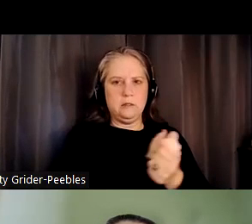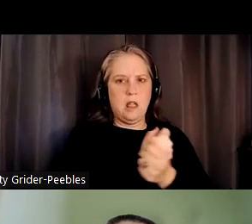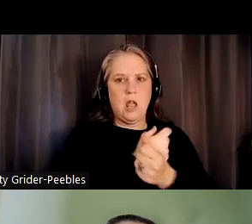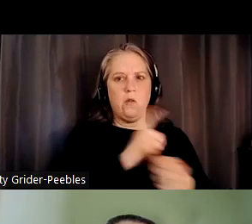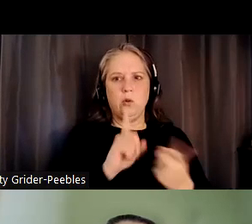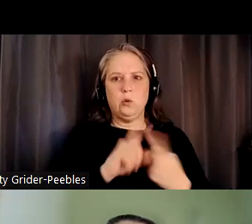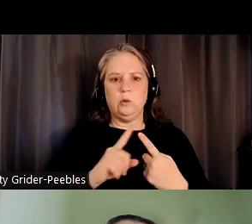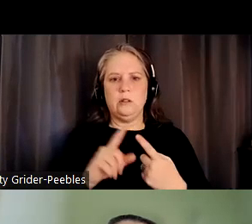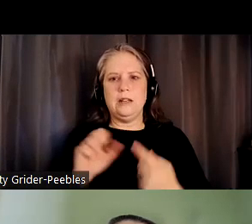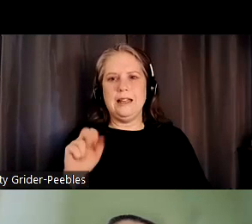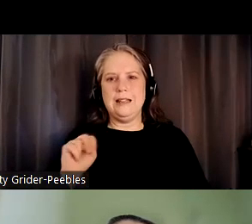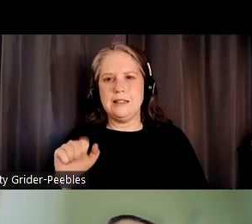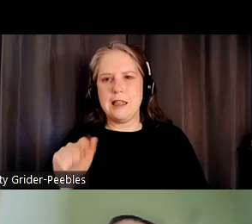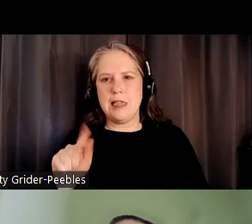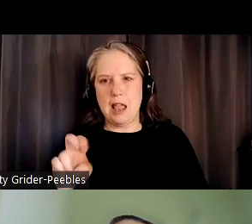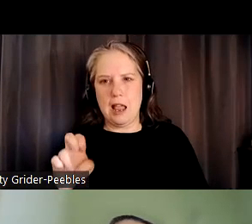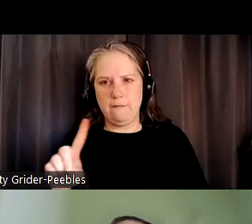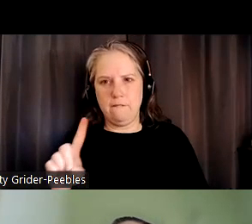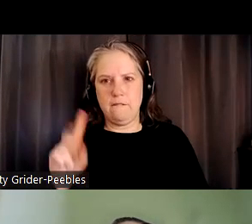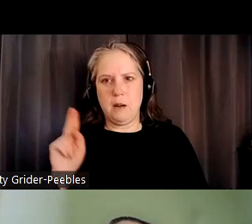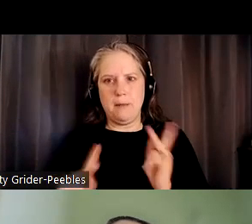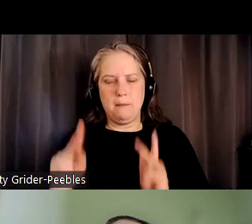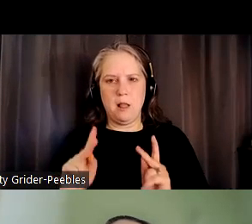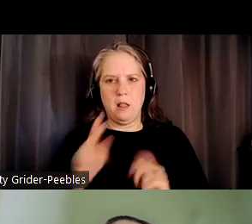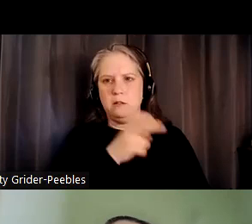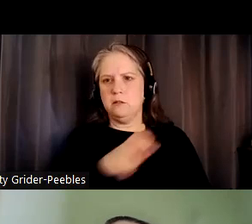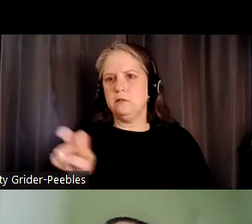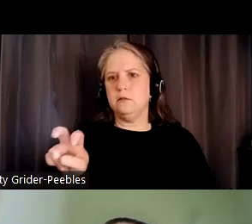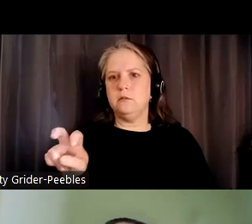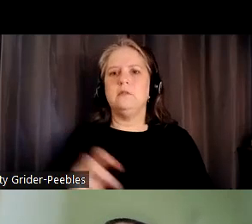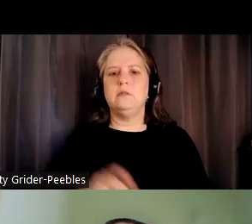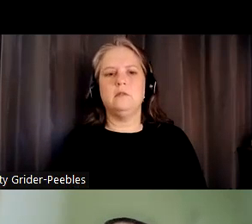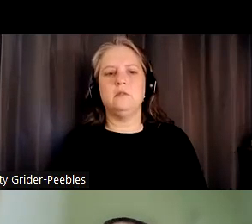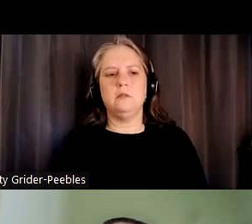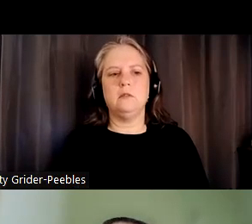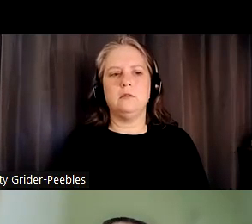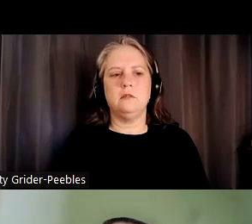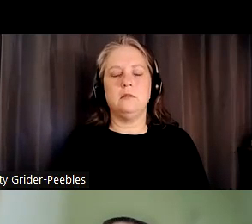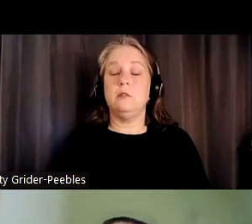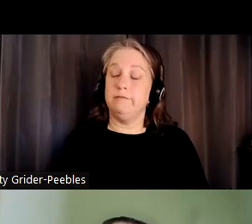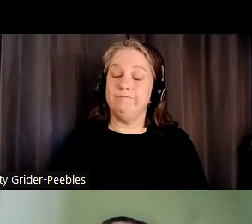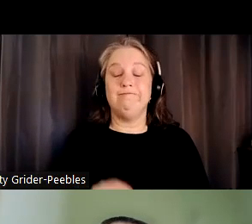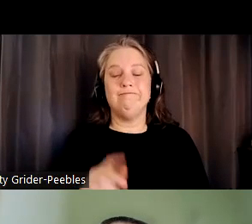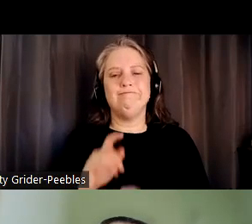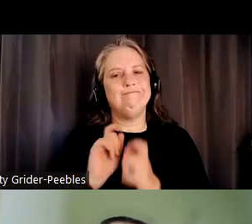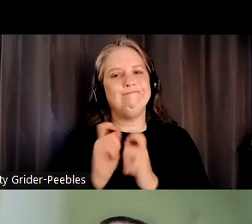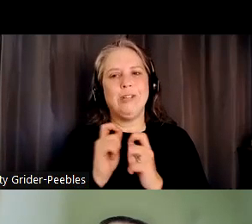Natasha: It's a change of verbiage, if that's what the question